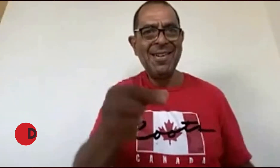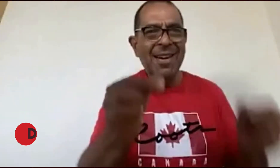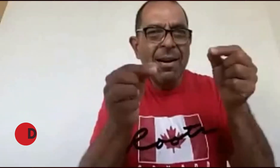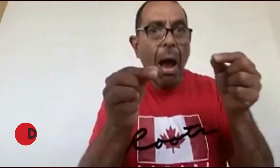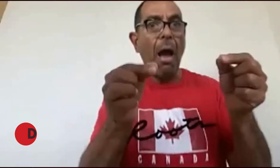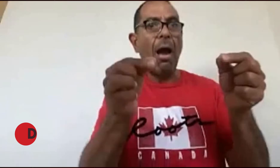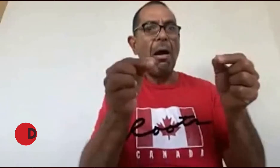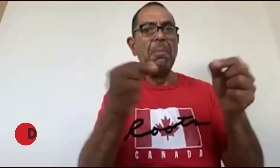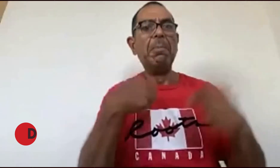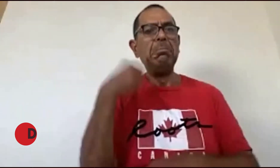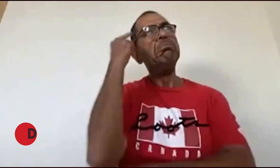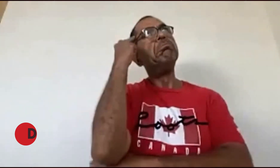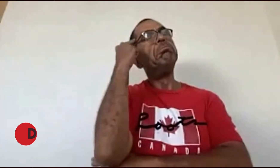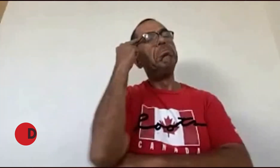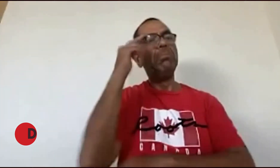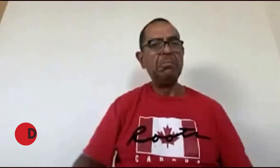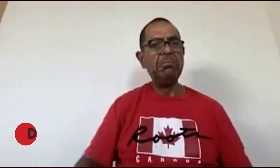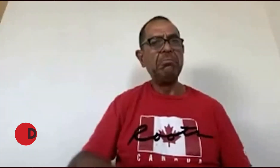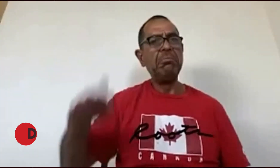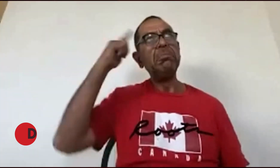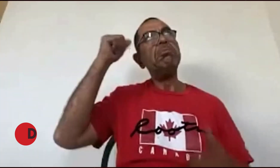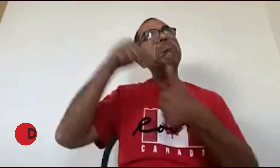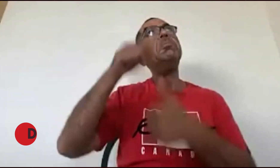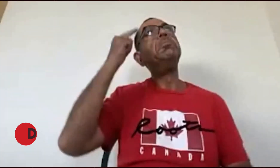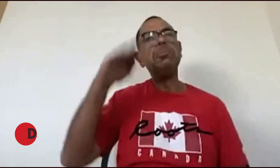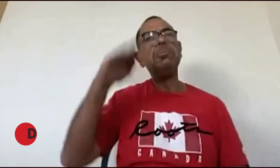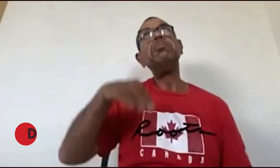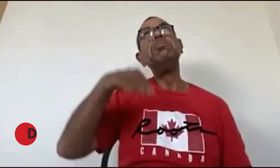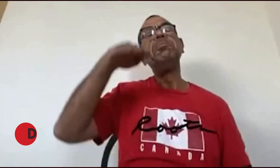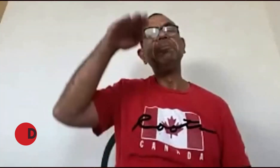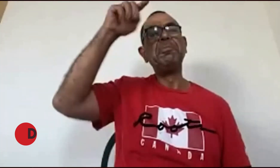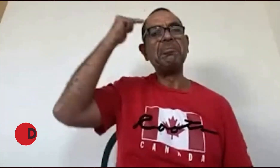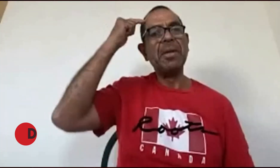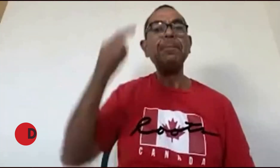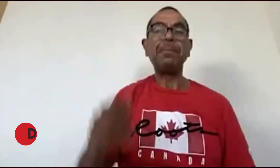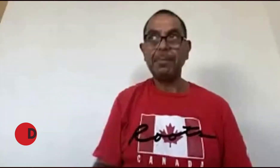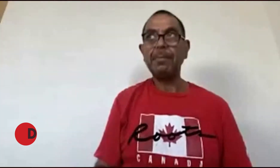I always remembered this memory of Canada.